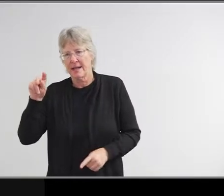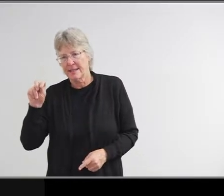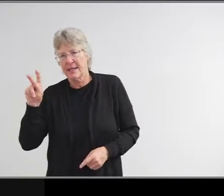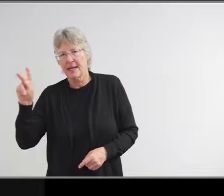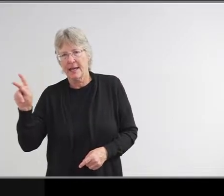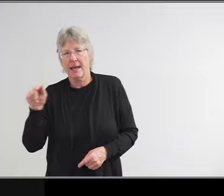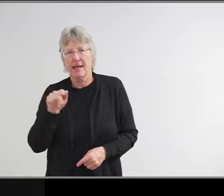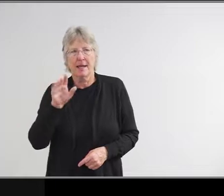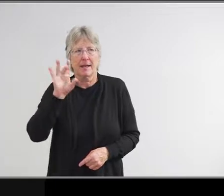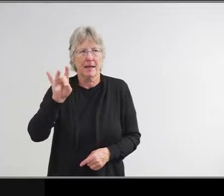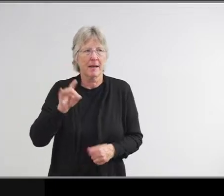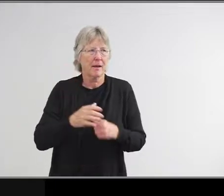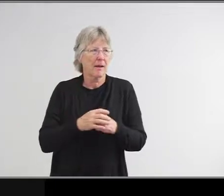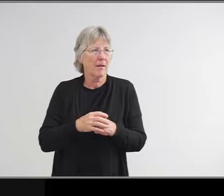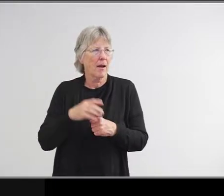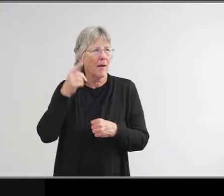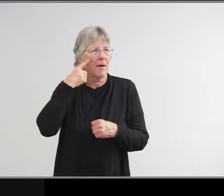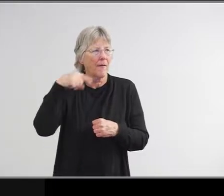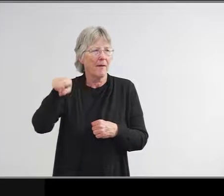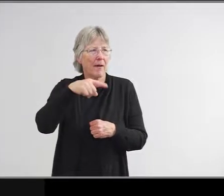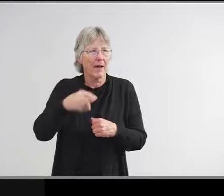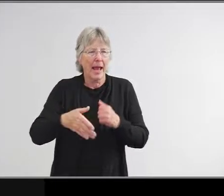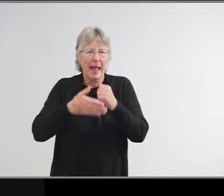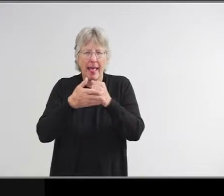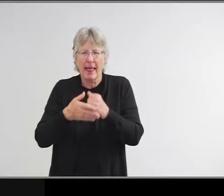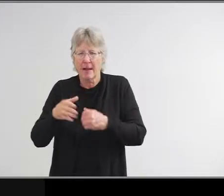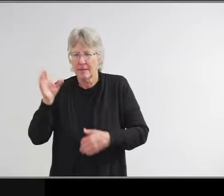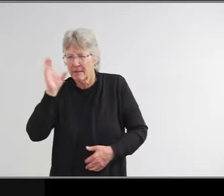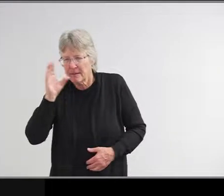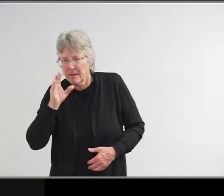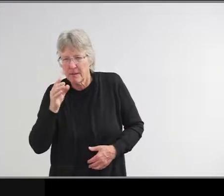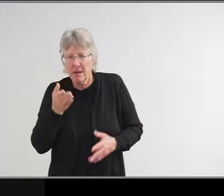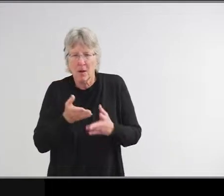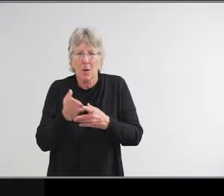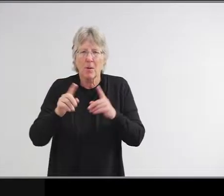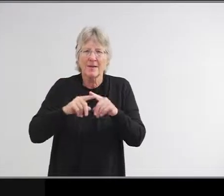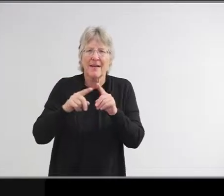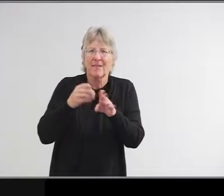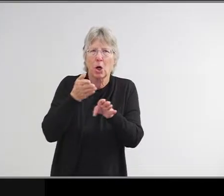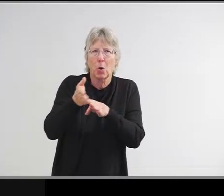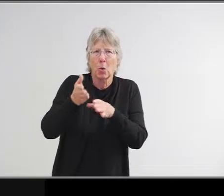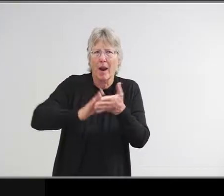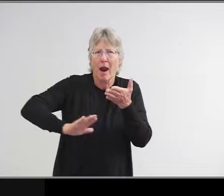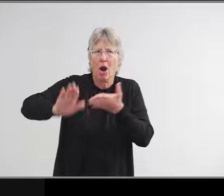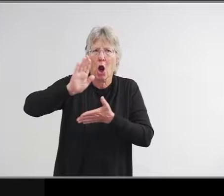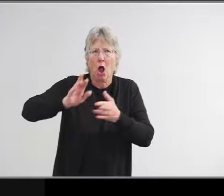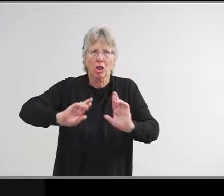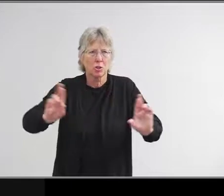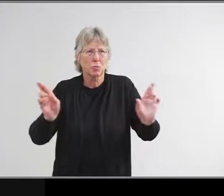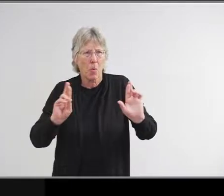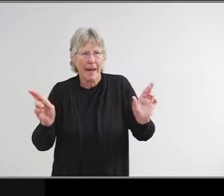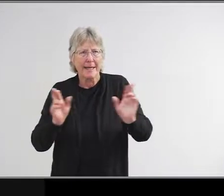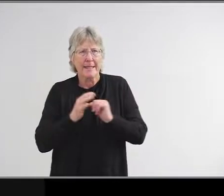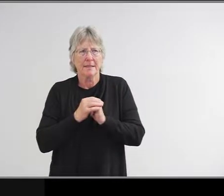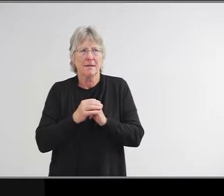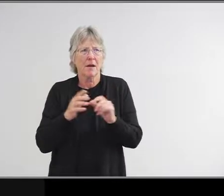and build a bridge for them to help them navigate forward into career and college readiness. We also started foster lifelong learning